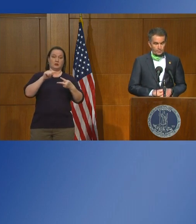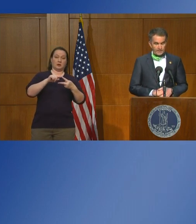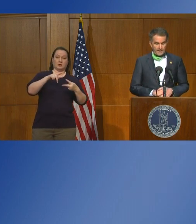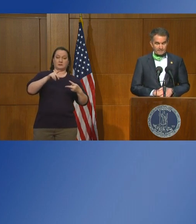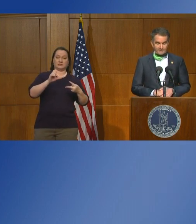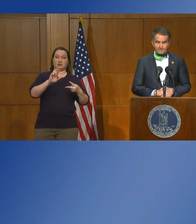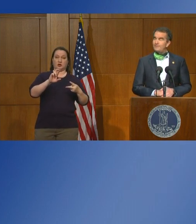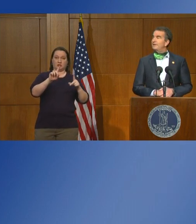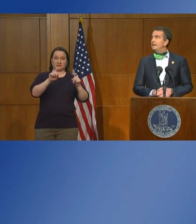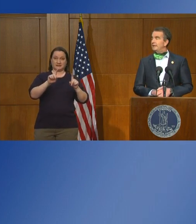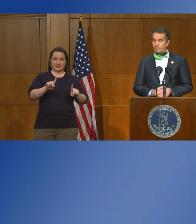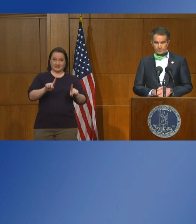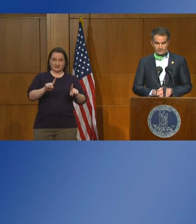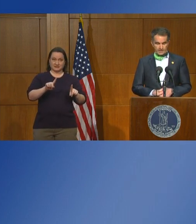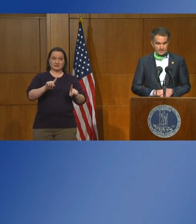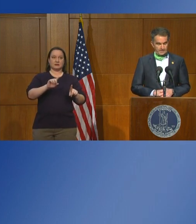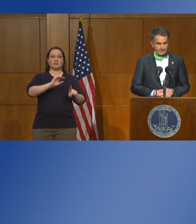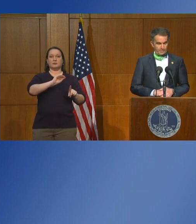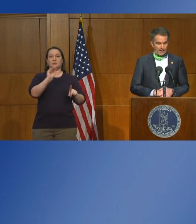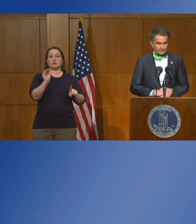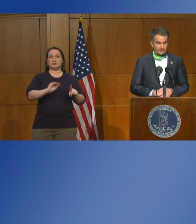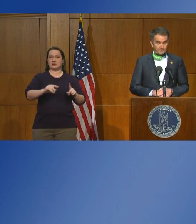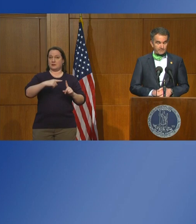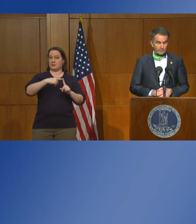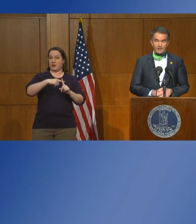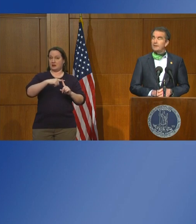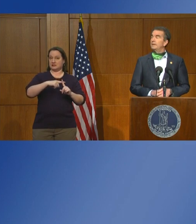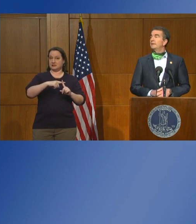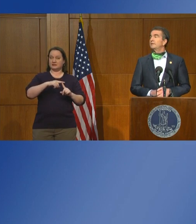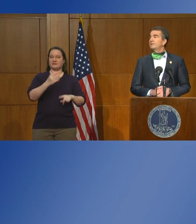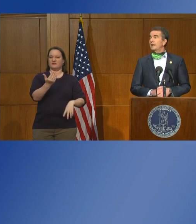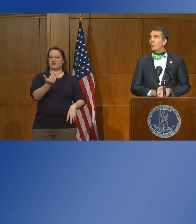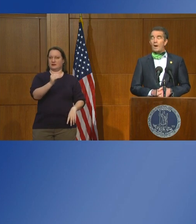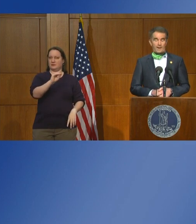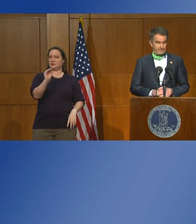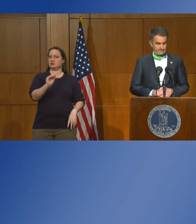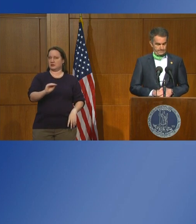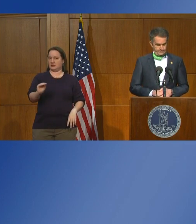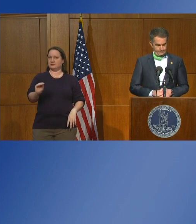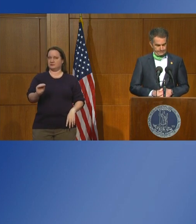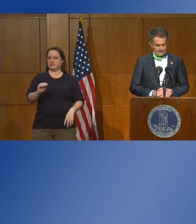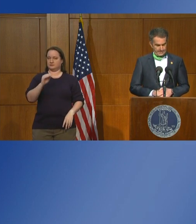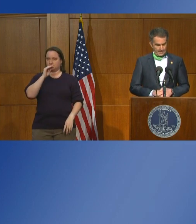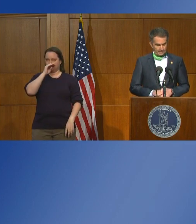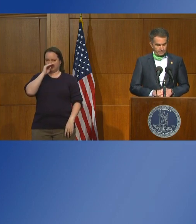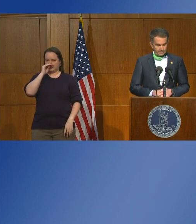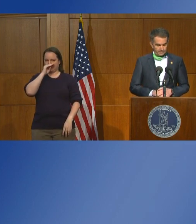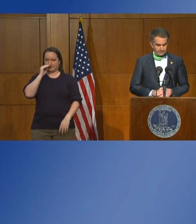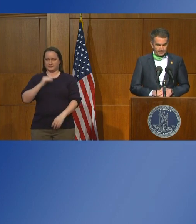TEST LOOKING ONLY AT THE PCR